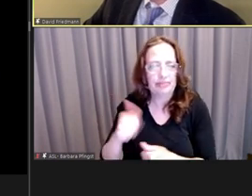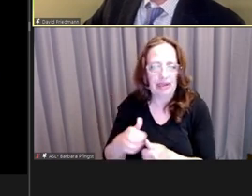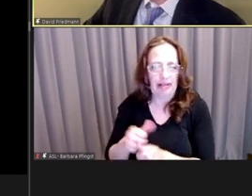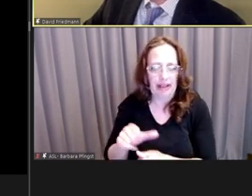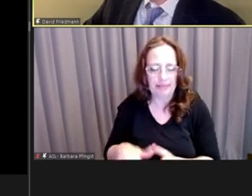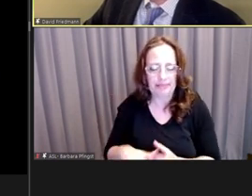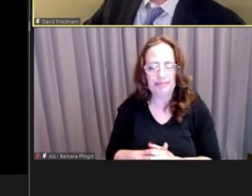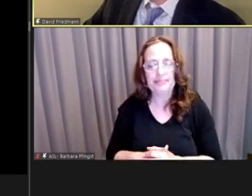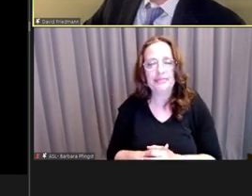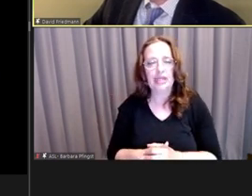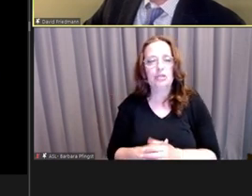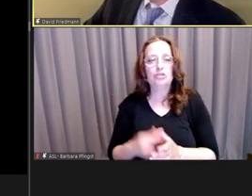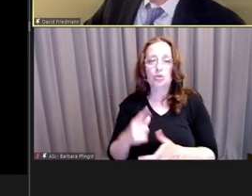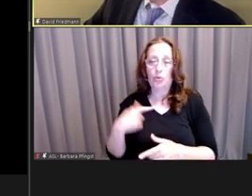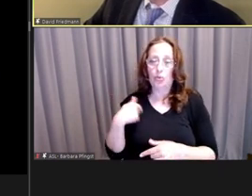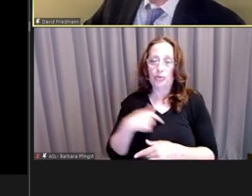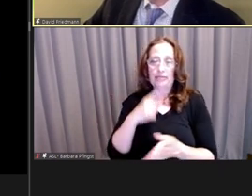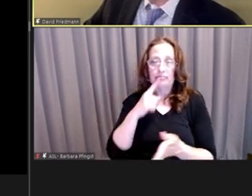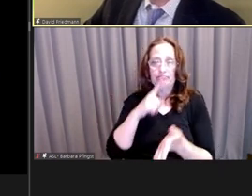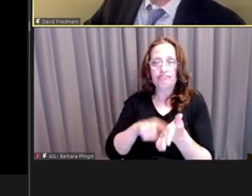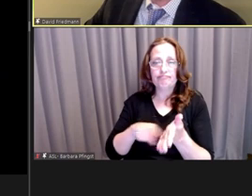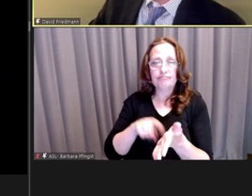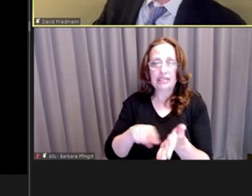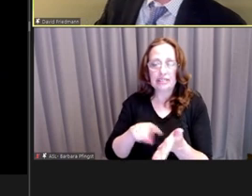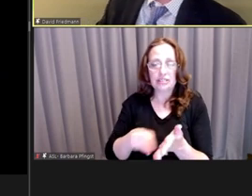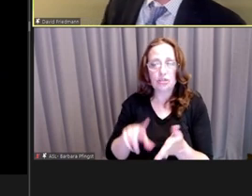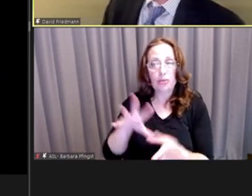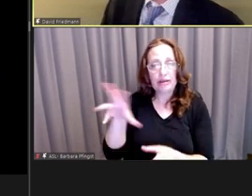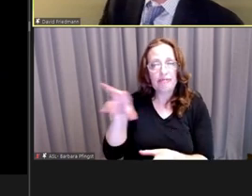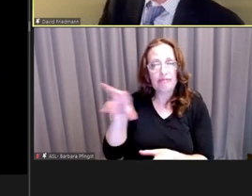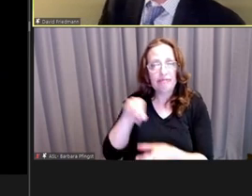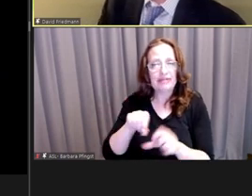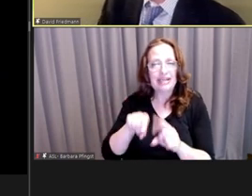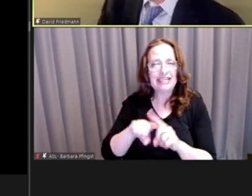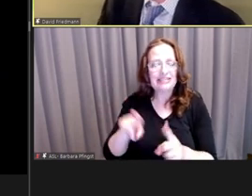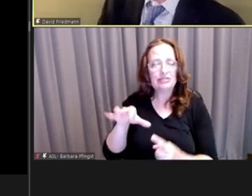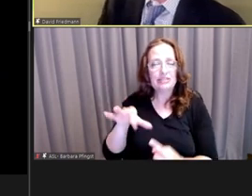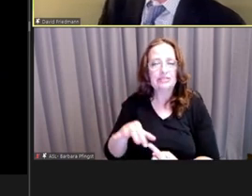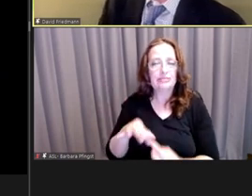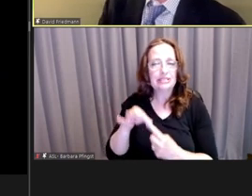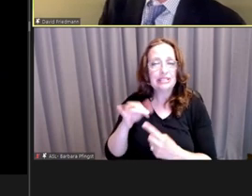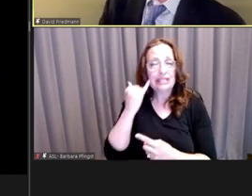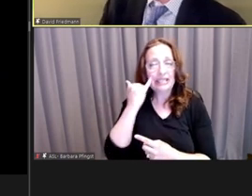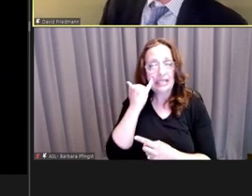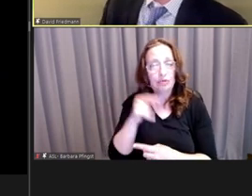And so we'll involve other types of specialists, if there's concerns about any of these issues. So